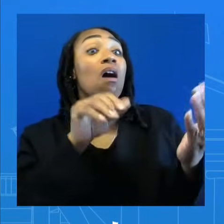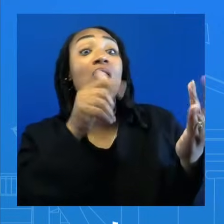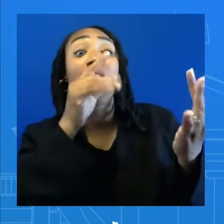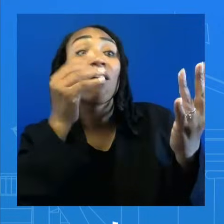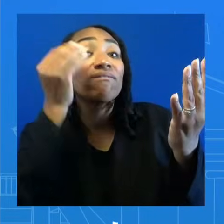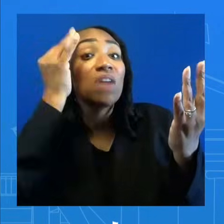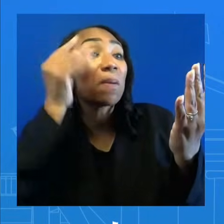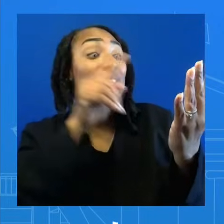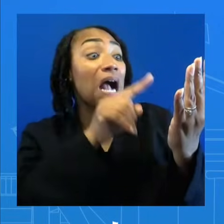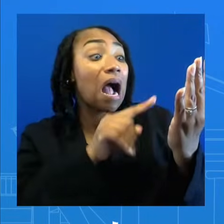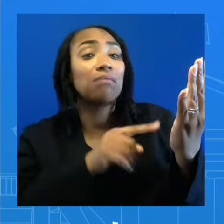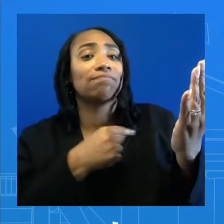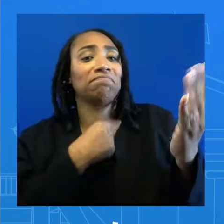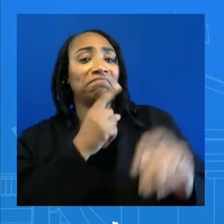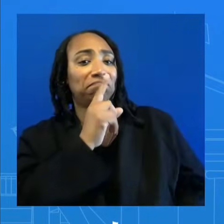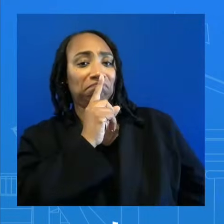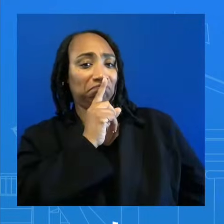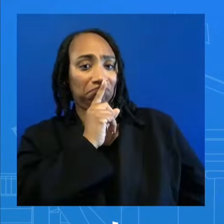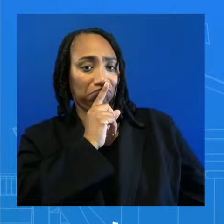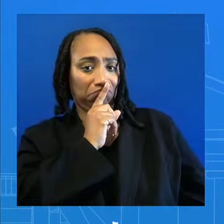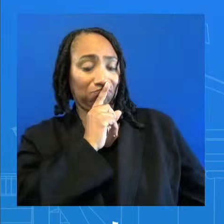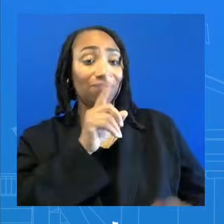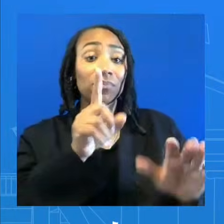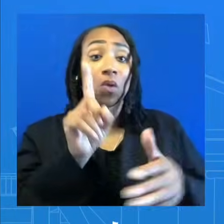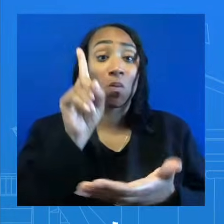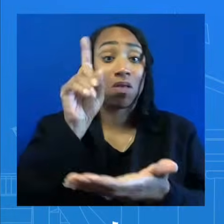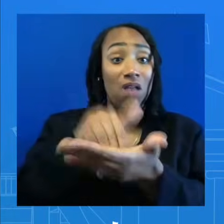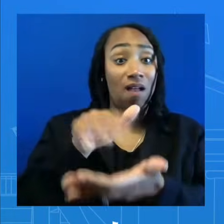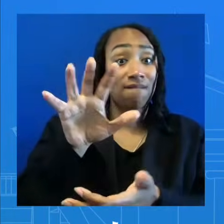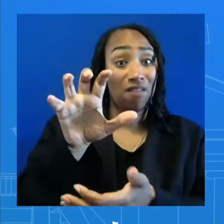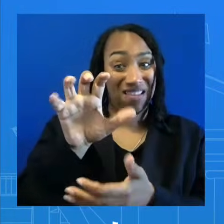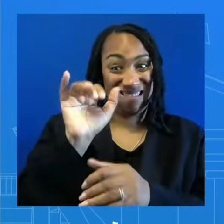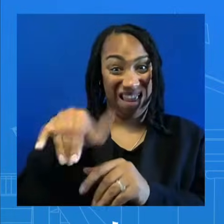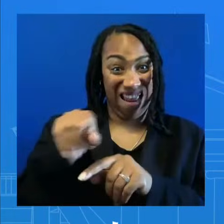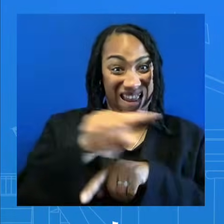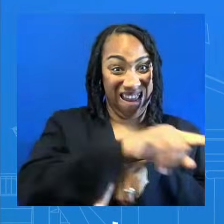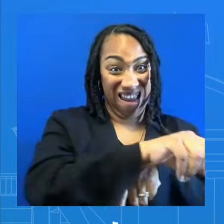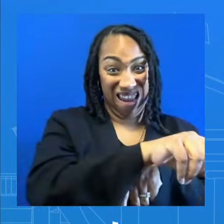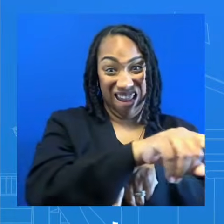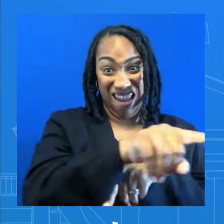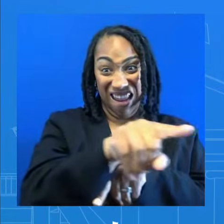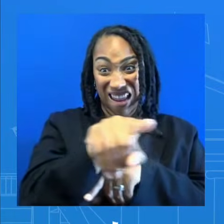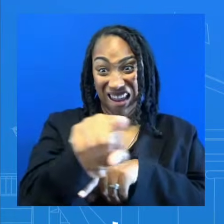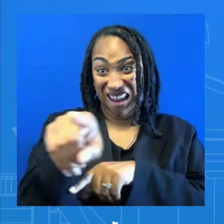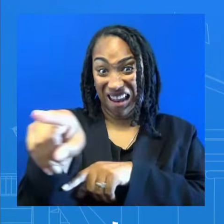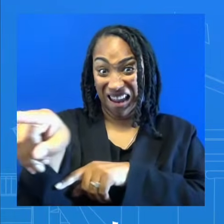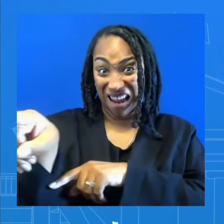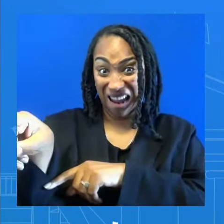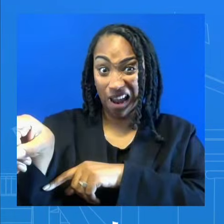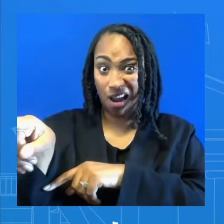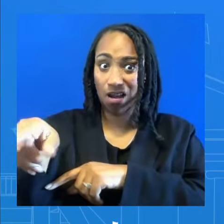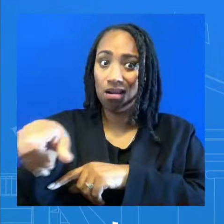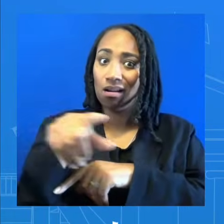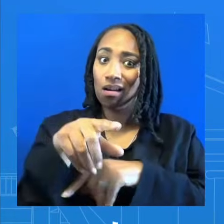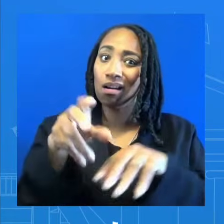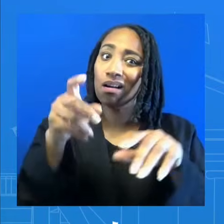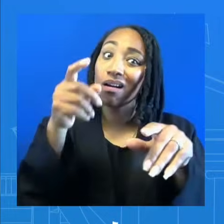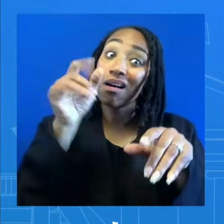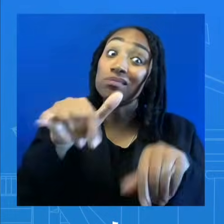as you all know, who are -- who were placed on home confinement during the COVID-19 pandemic and who have successfully reintegrated